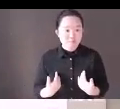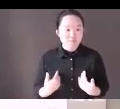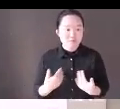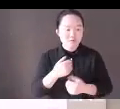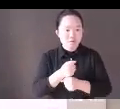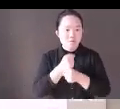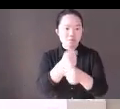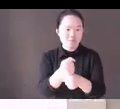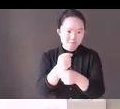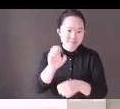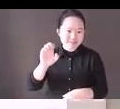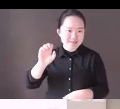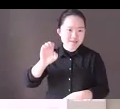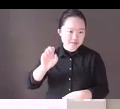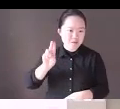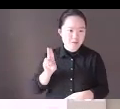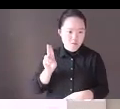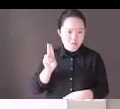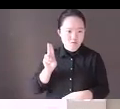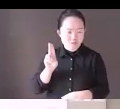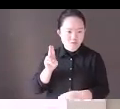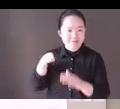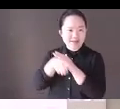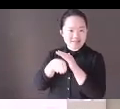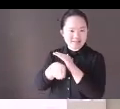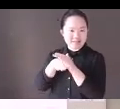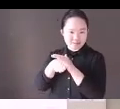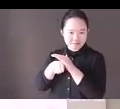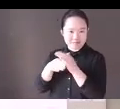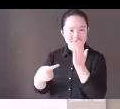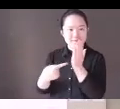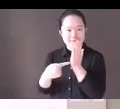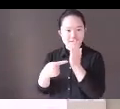also the managing director of a small research organization in Sweden called funka foundation